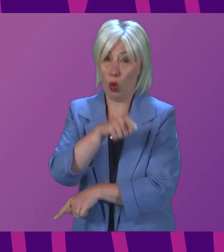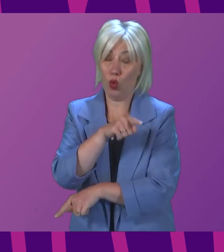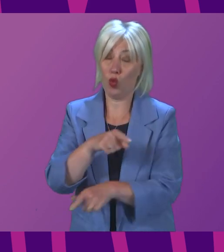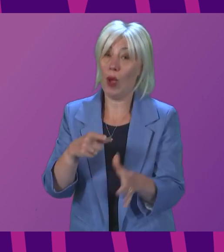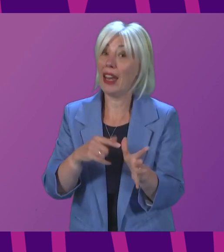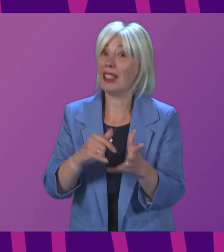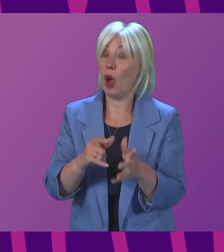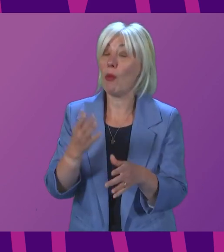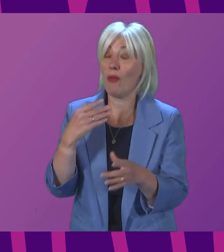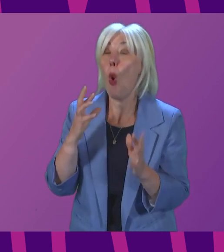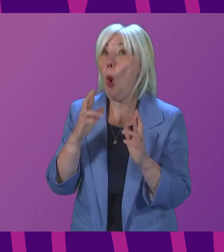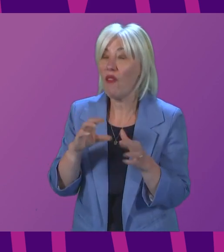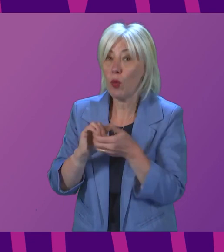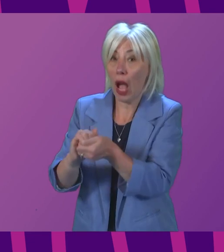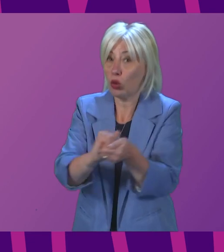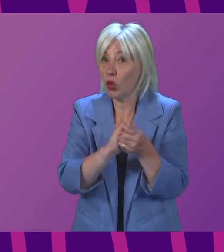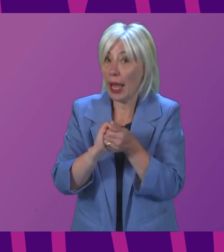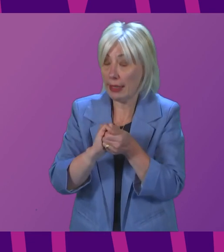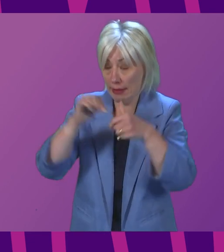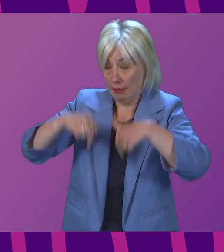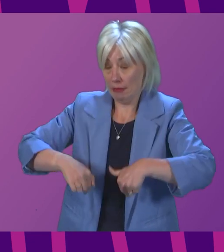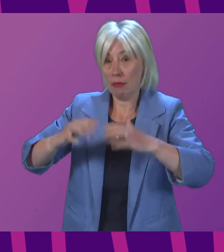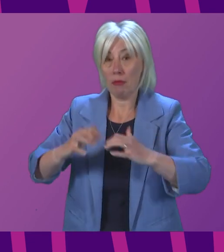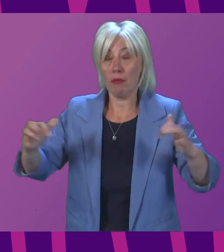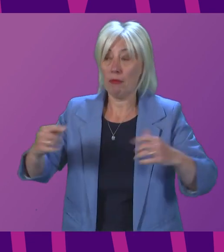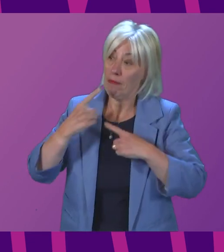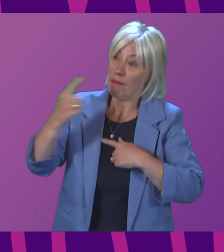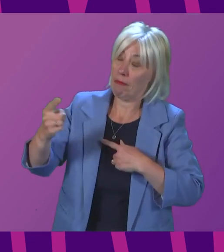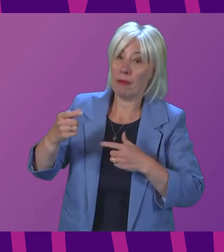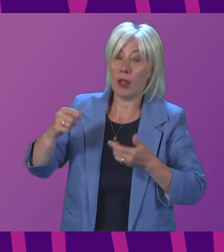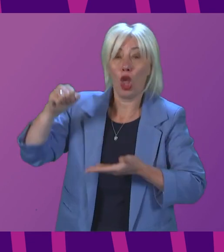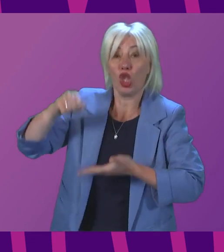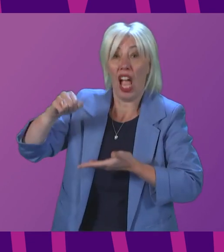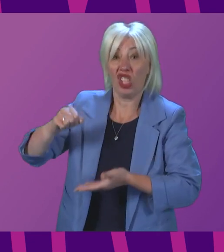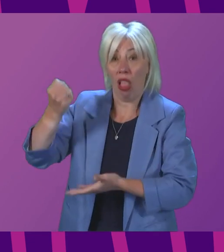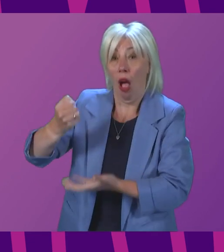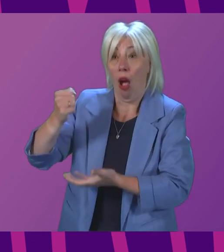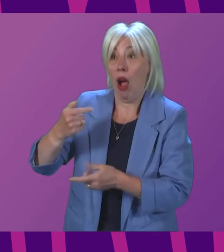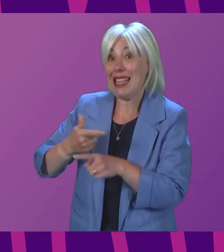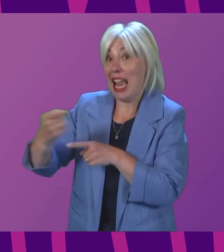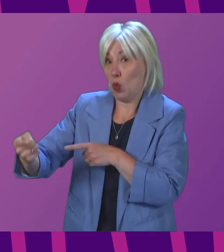I hope that we can unite, in this Parliament, to call on the chancellor to make substantial